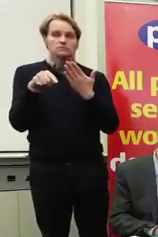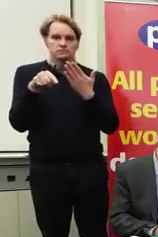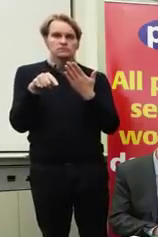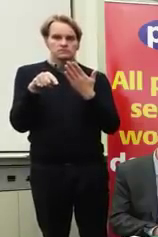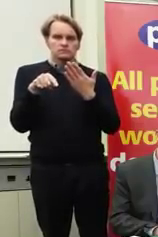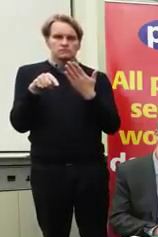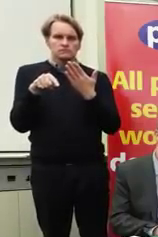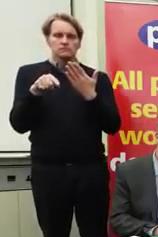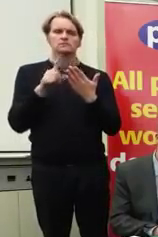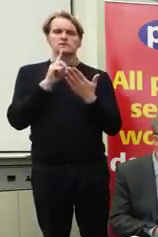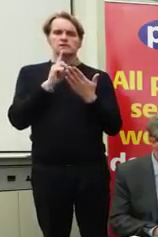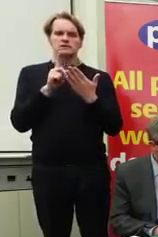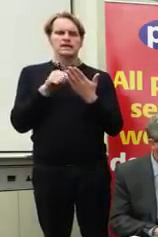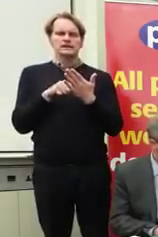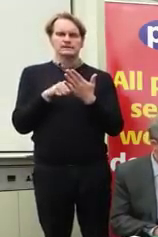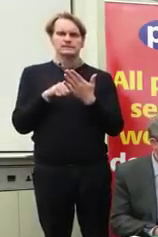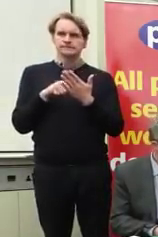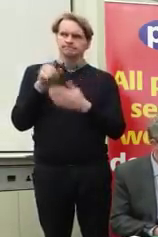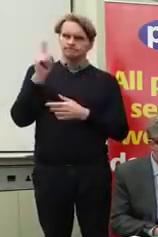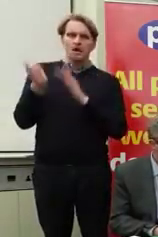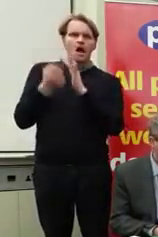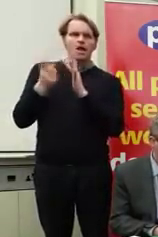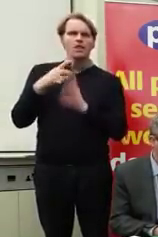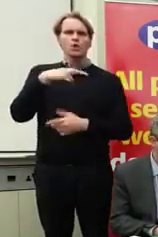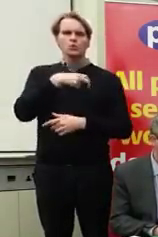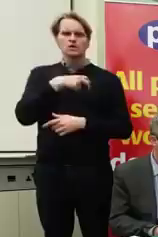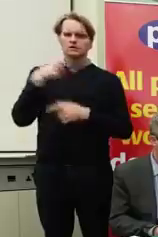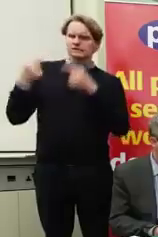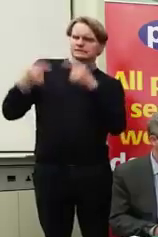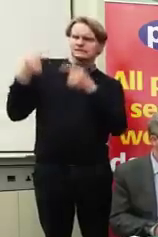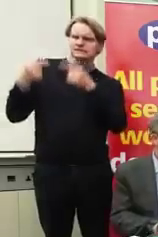currently in dispute leading the way in terms of winning a statutory ballot